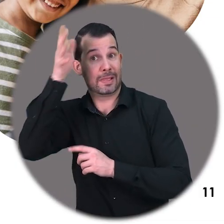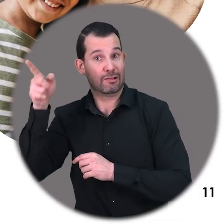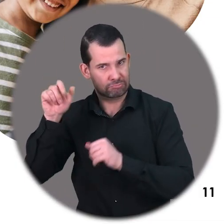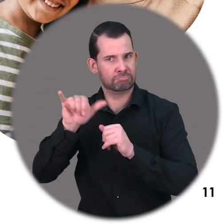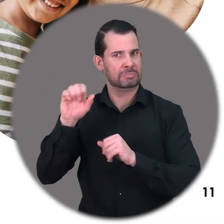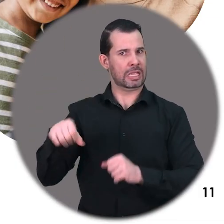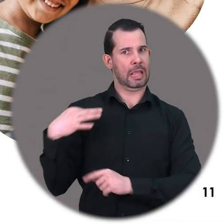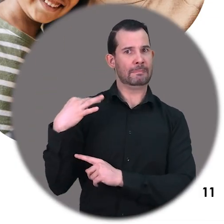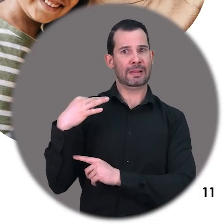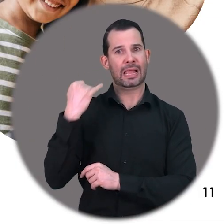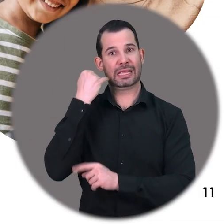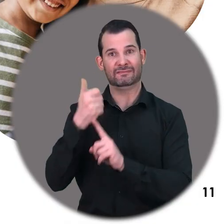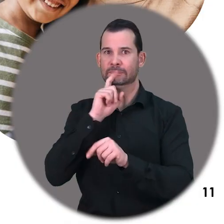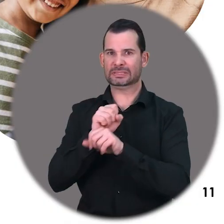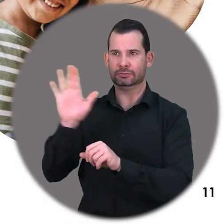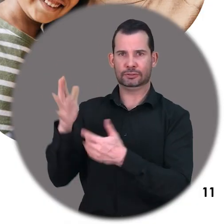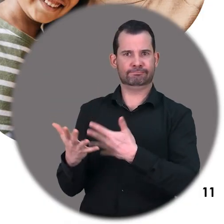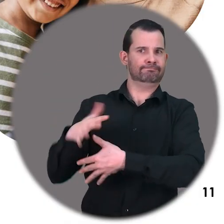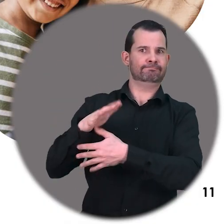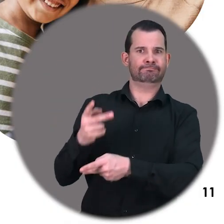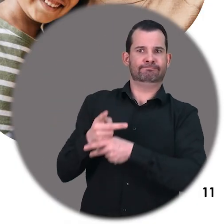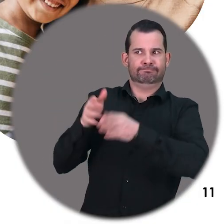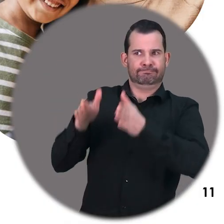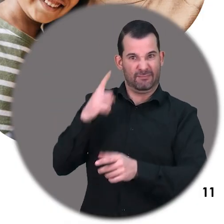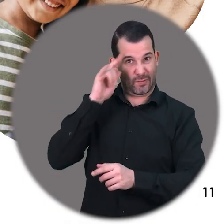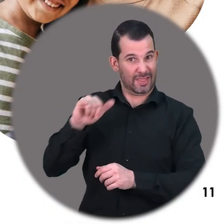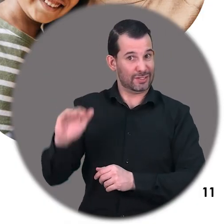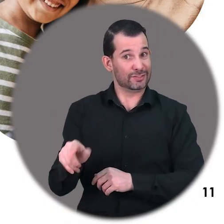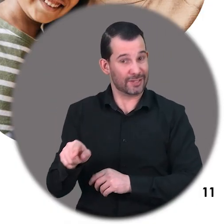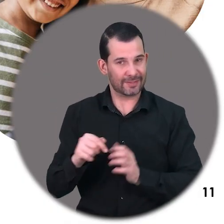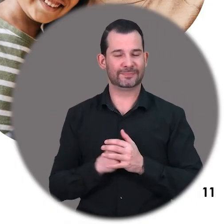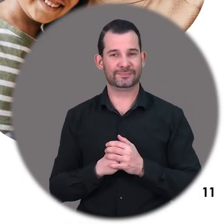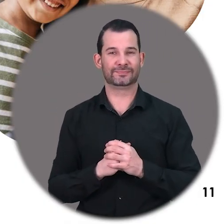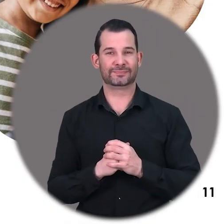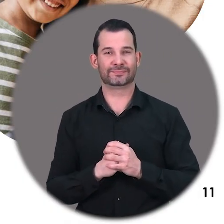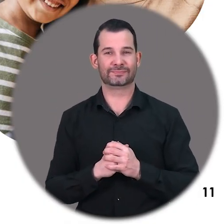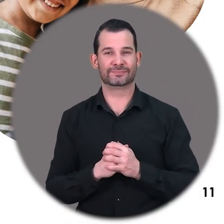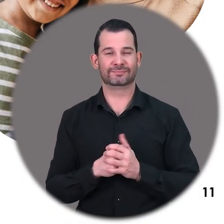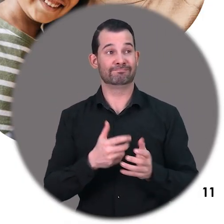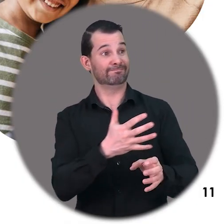A grandparent can also apply if they are the primary caregiver for a child.